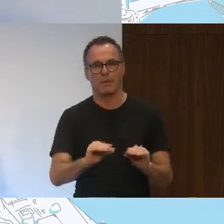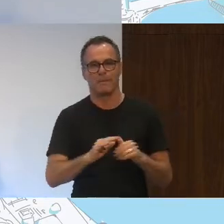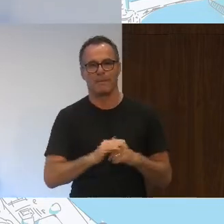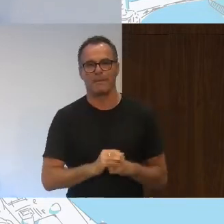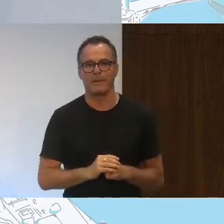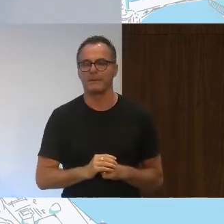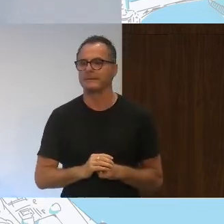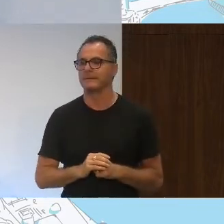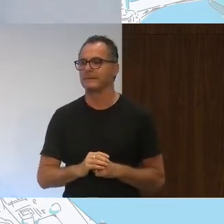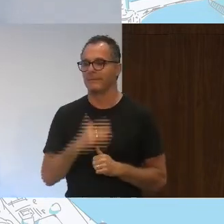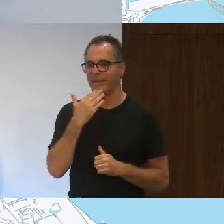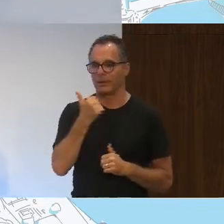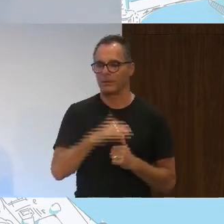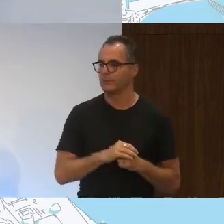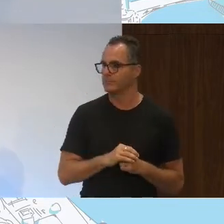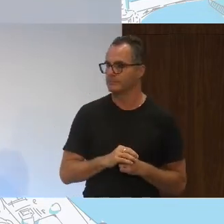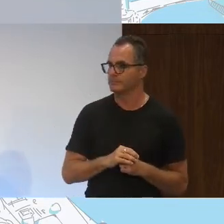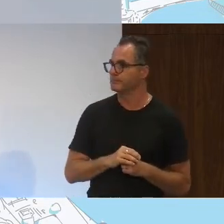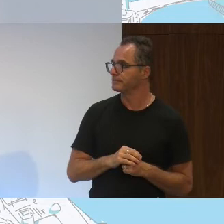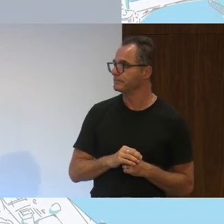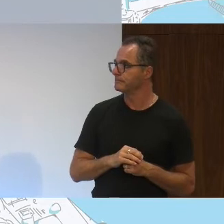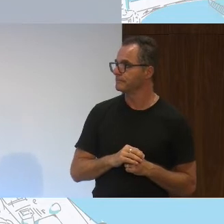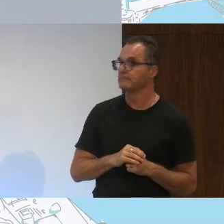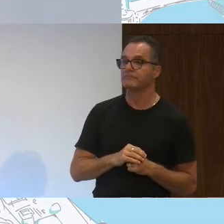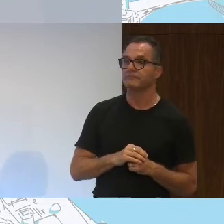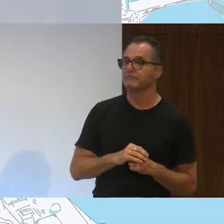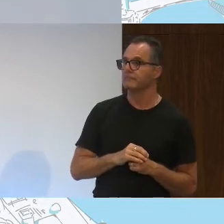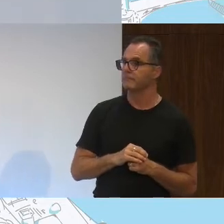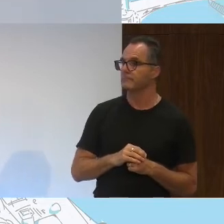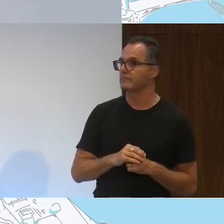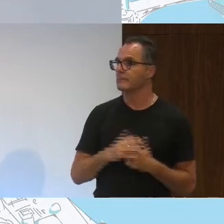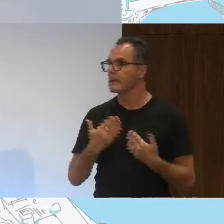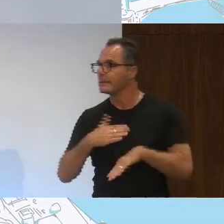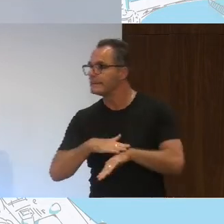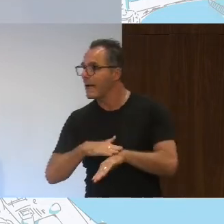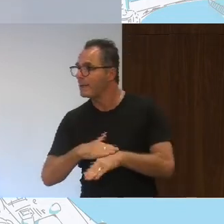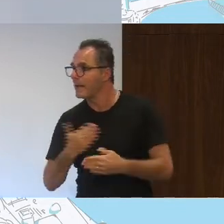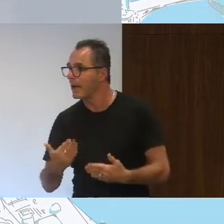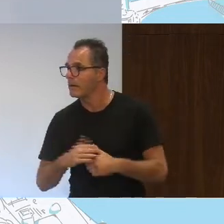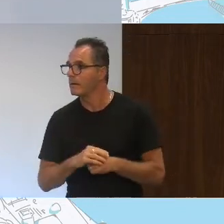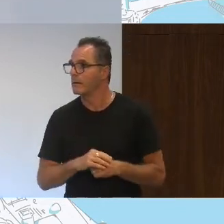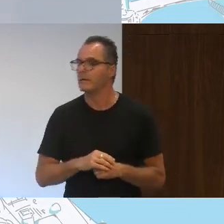thanks Ben. So Debbie, what time? We got another couple of more minutes. Okay. All right.